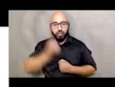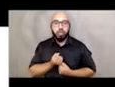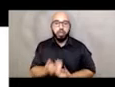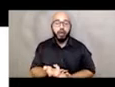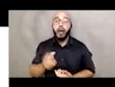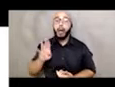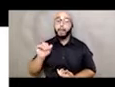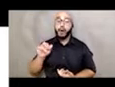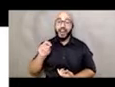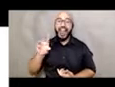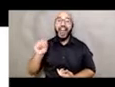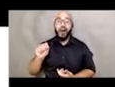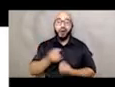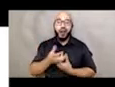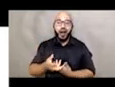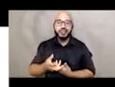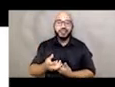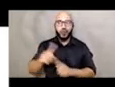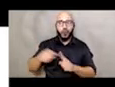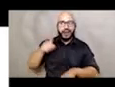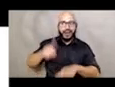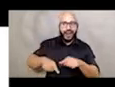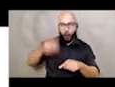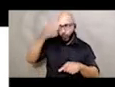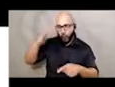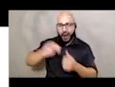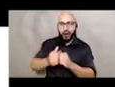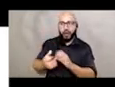by not knowing how to say no, prioritizing others over yourself.